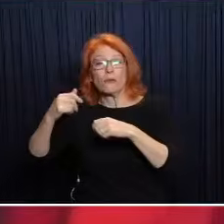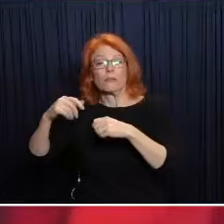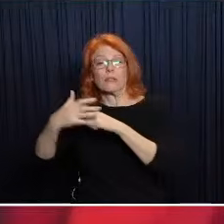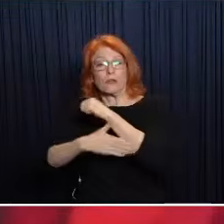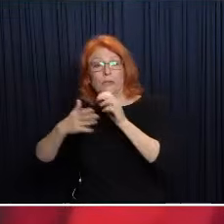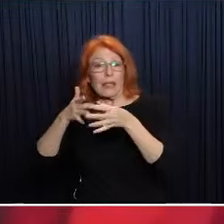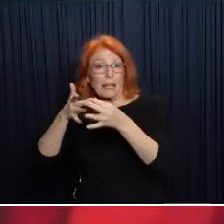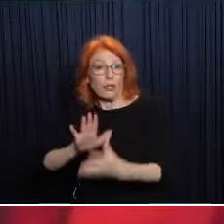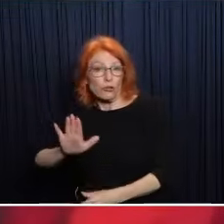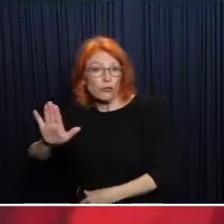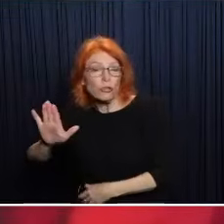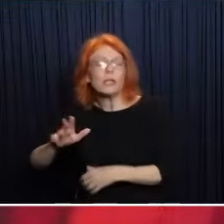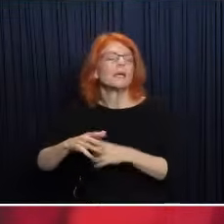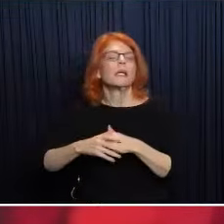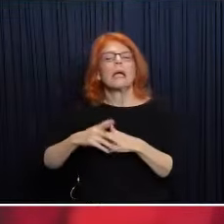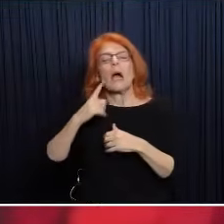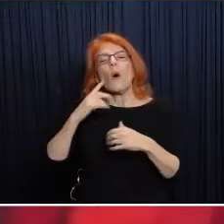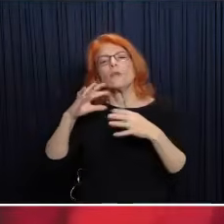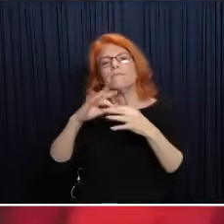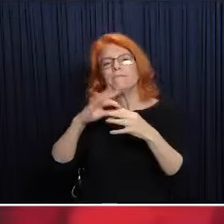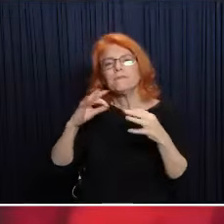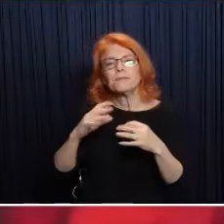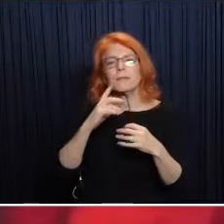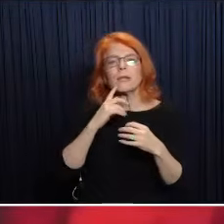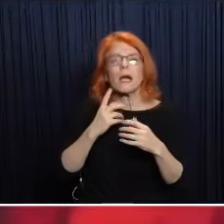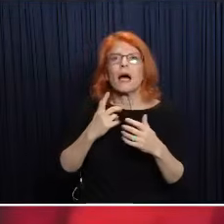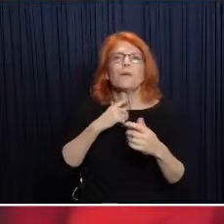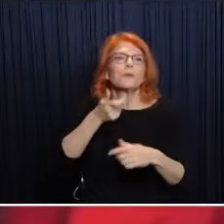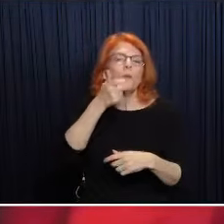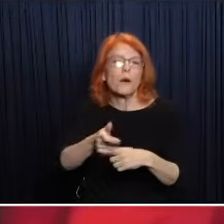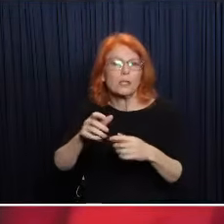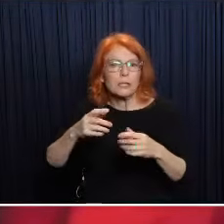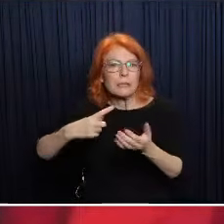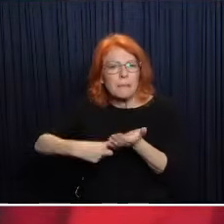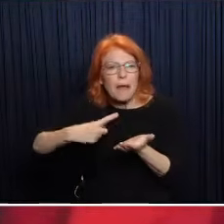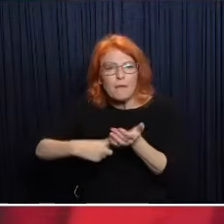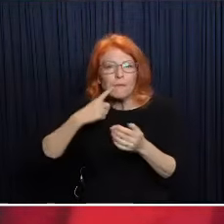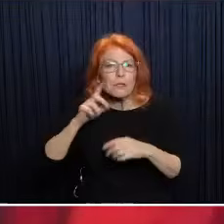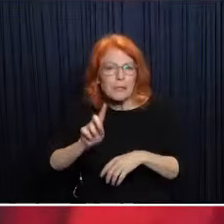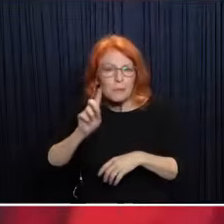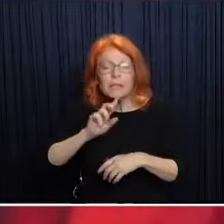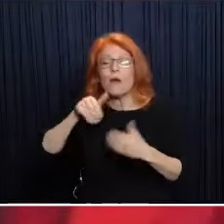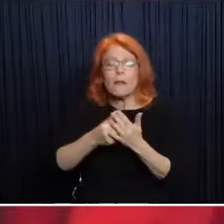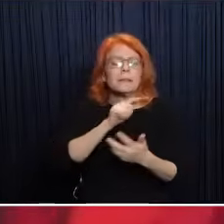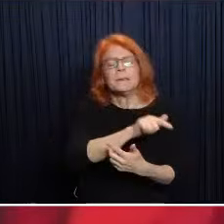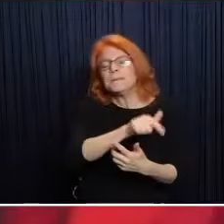HE DOES IT WITH CONGRESS. HE DOES IT OVERSEAS WITH FOREIGN